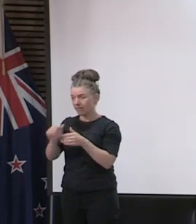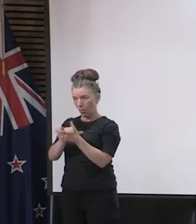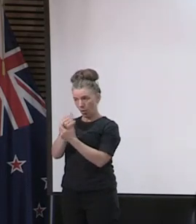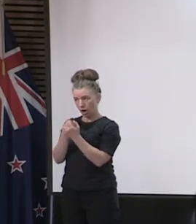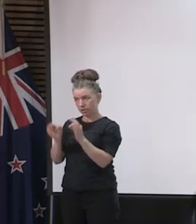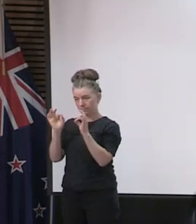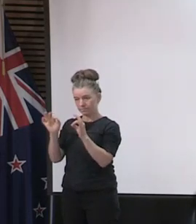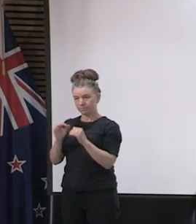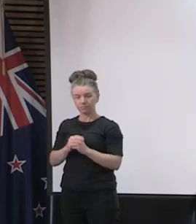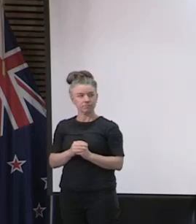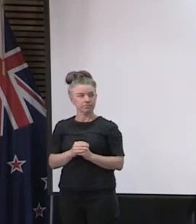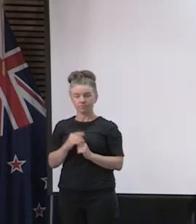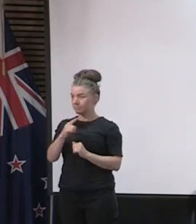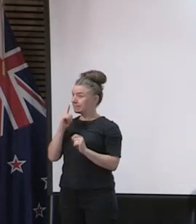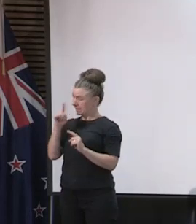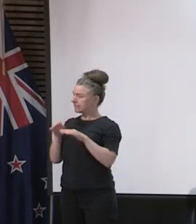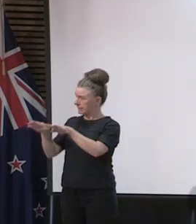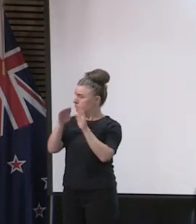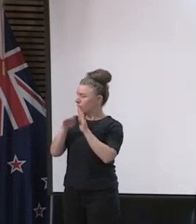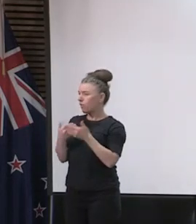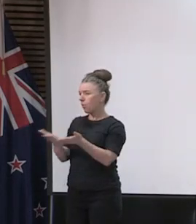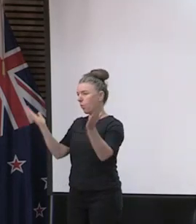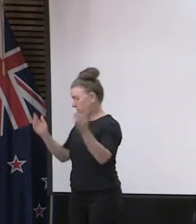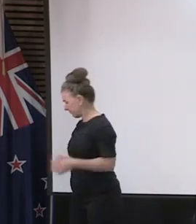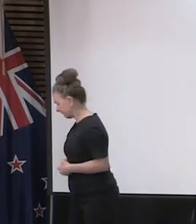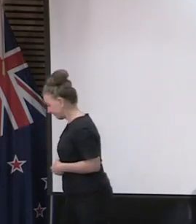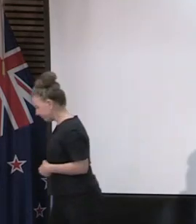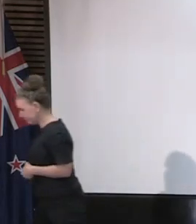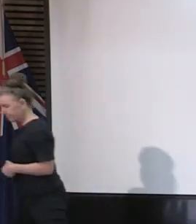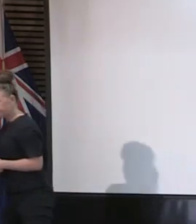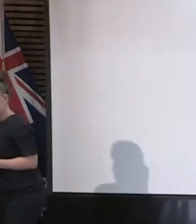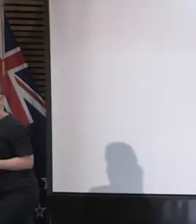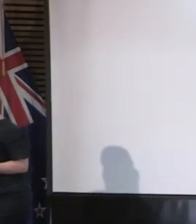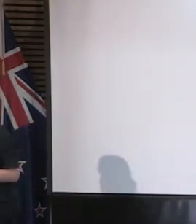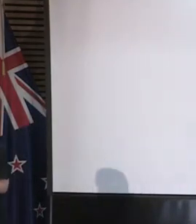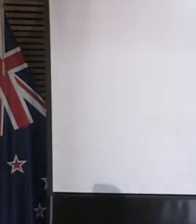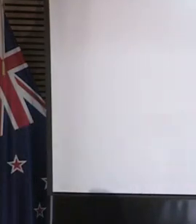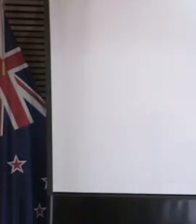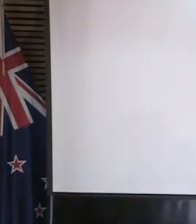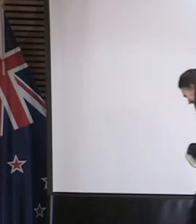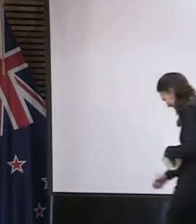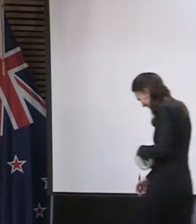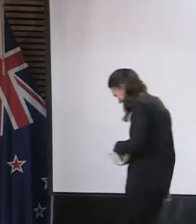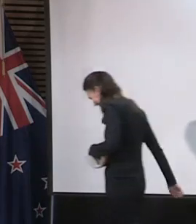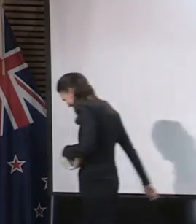more in groups of 10. It is safe to pat dogs. As what anything - wash your hands thoroughly.